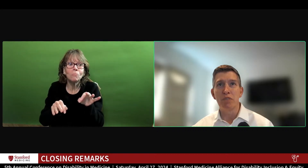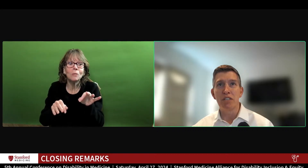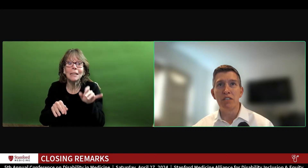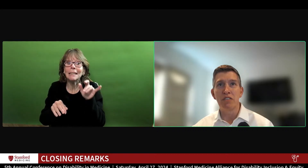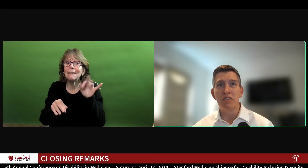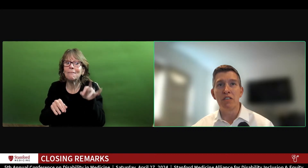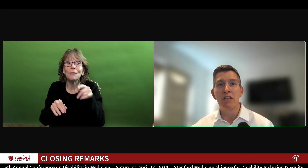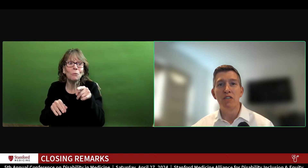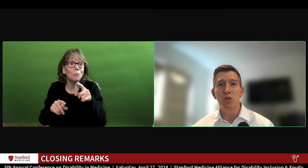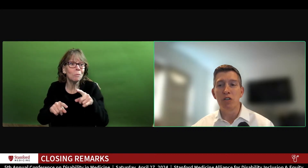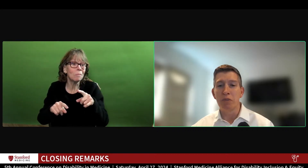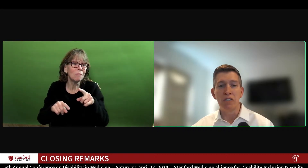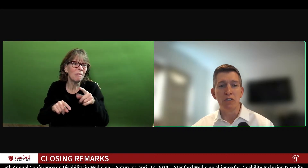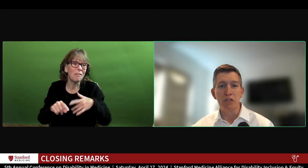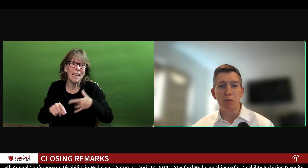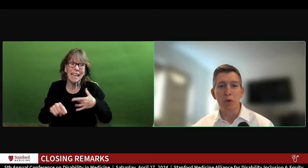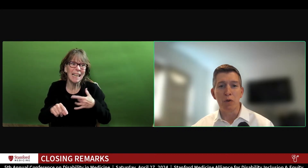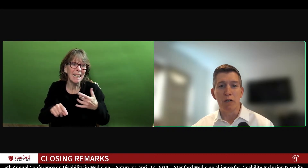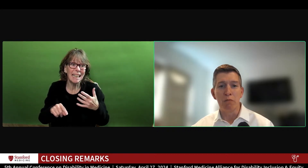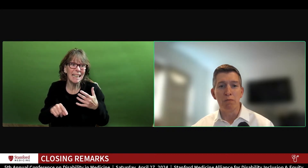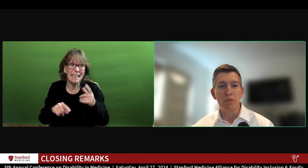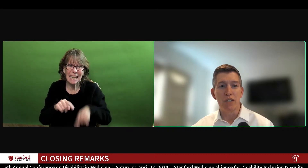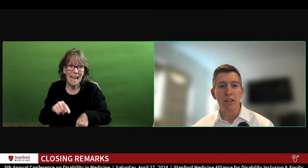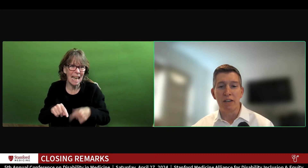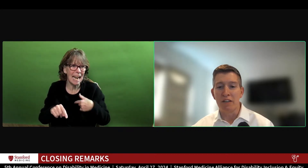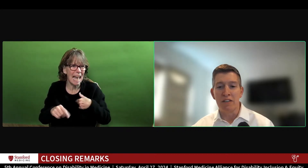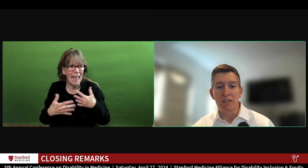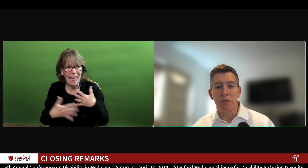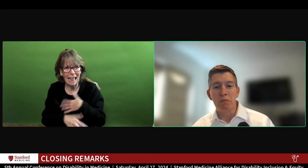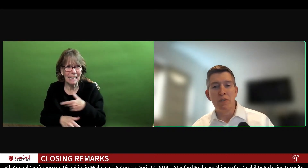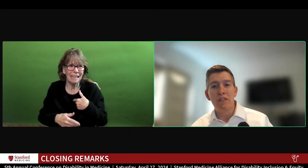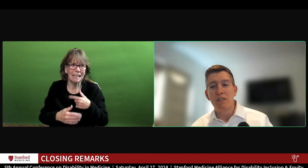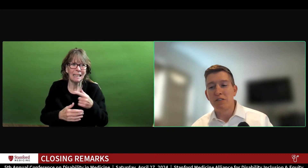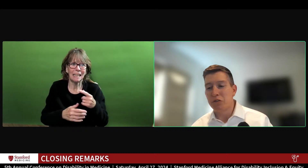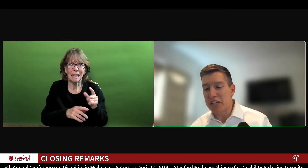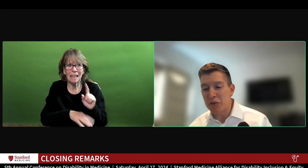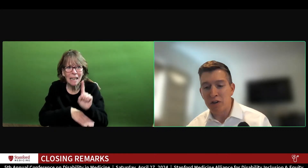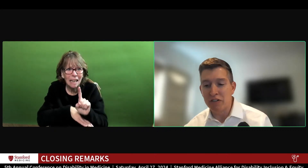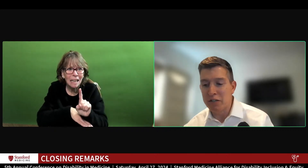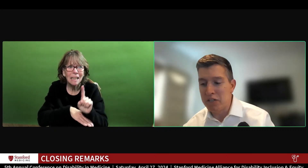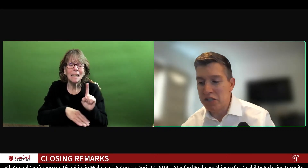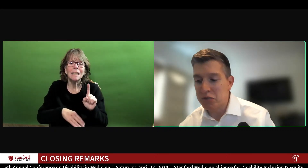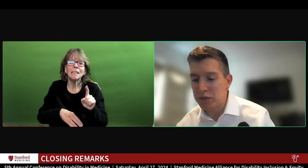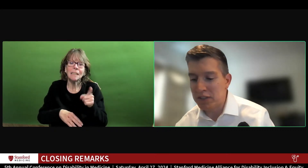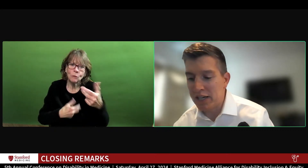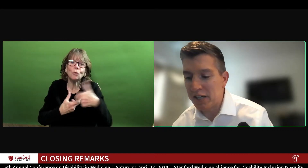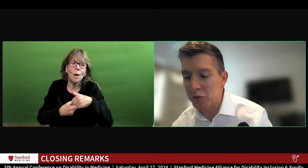please just join our mentorship program. So thank you all very much. With that I